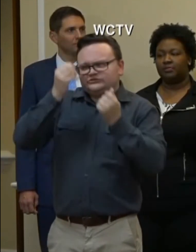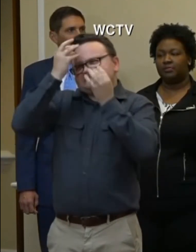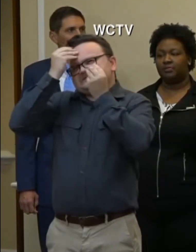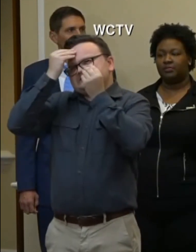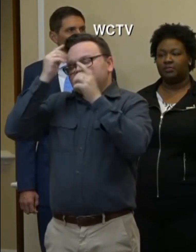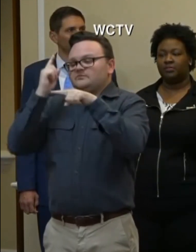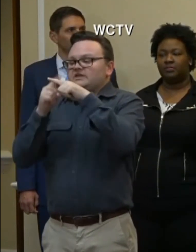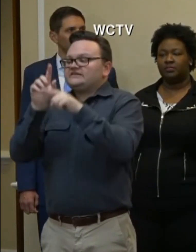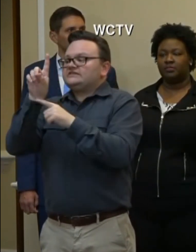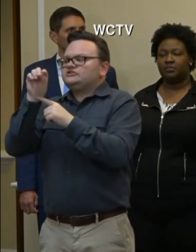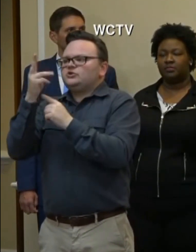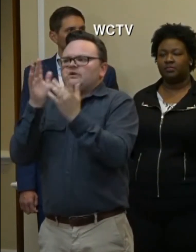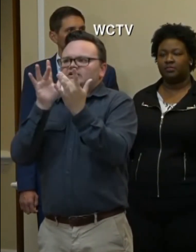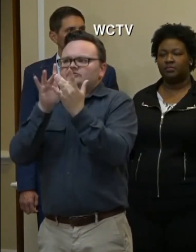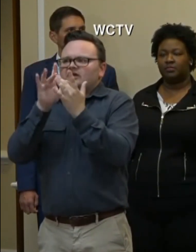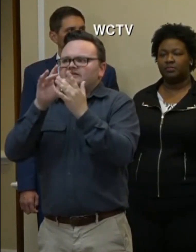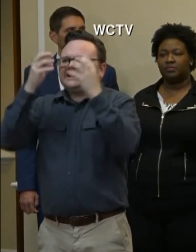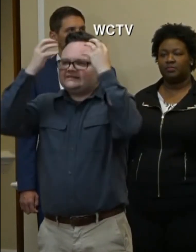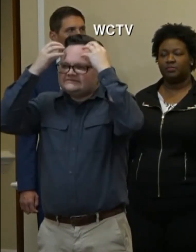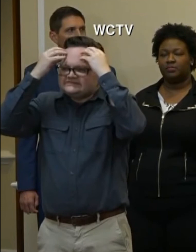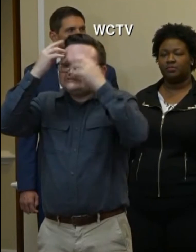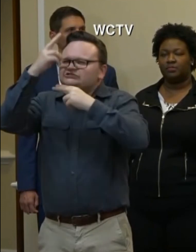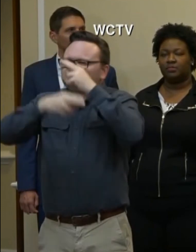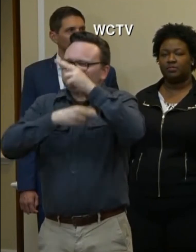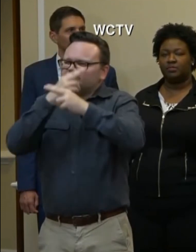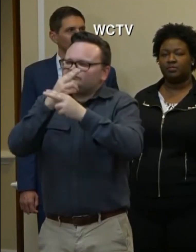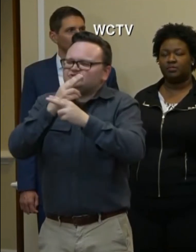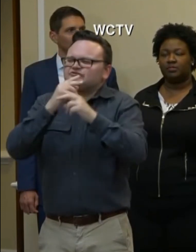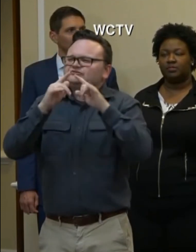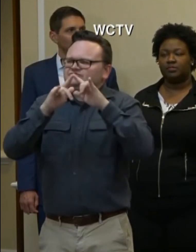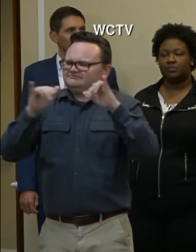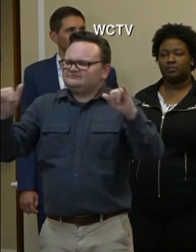theme parks and and they're there they're doing a lot though I mean when